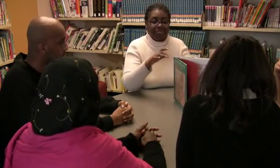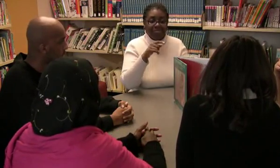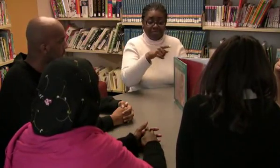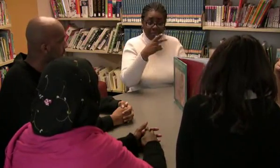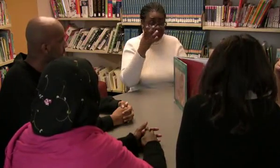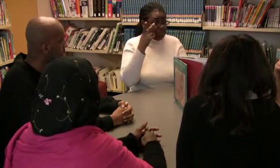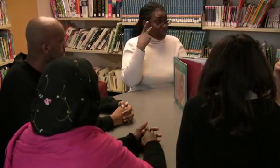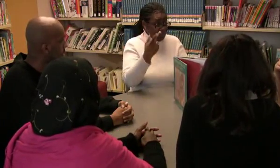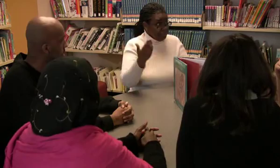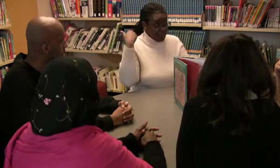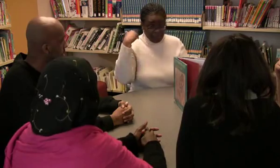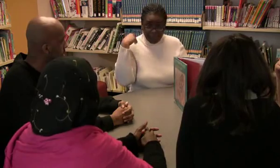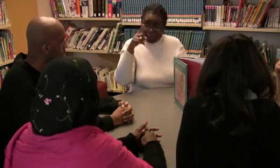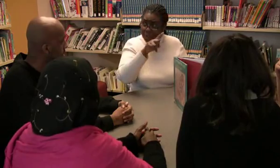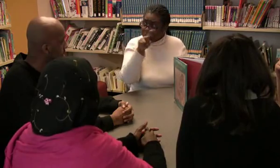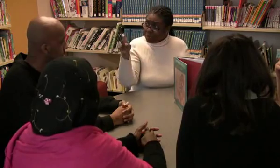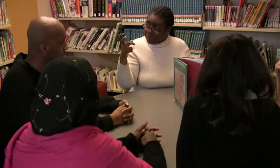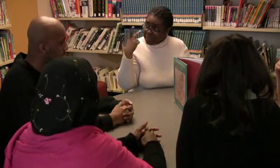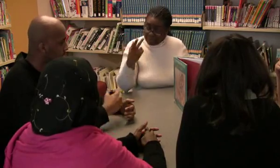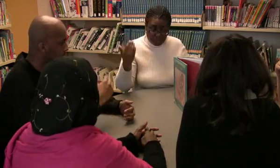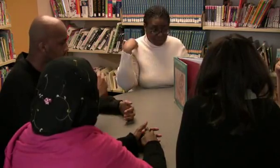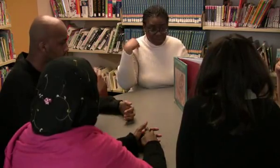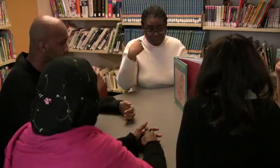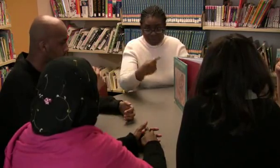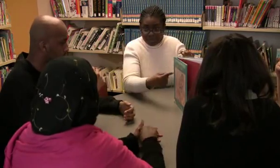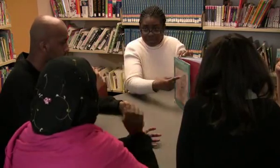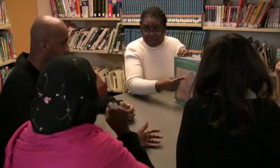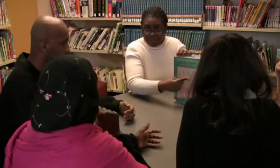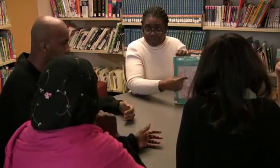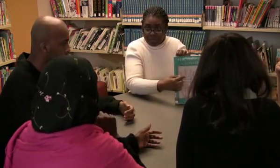Have you seen this book before?